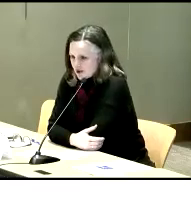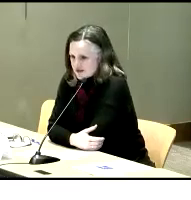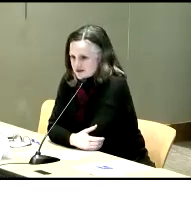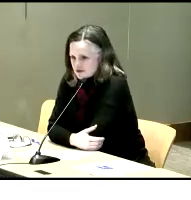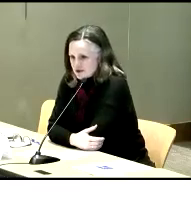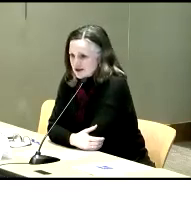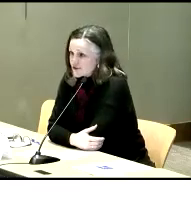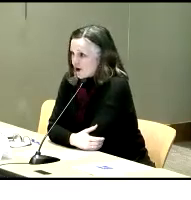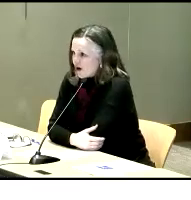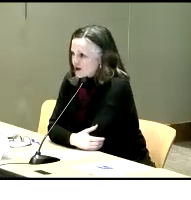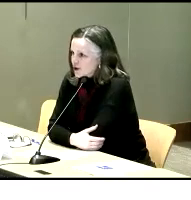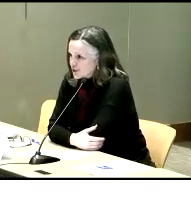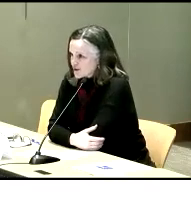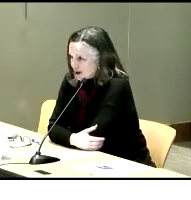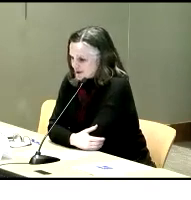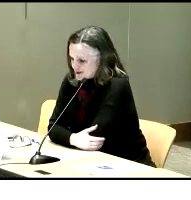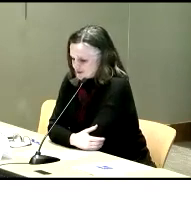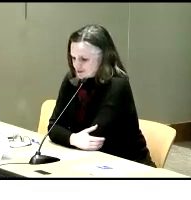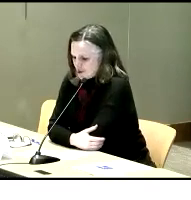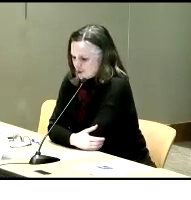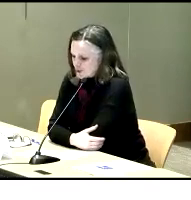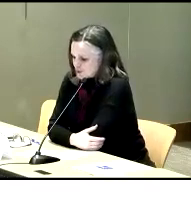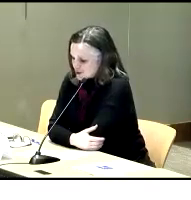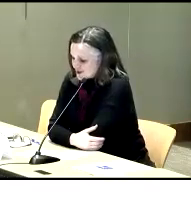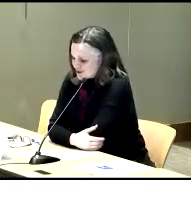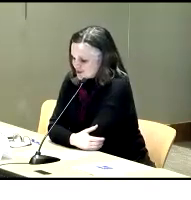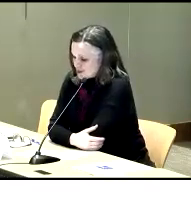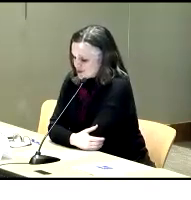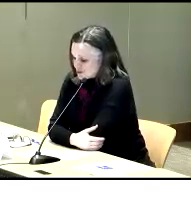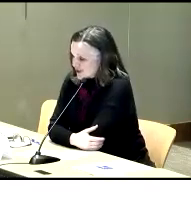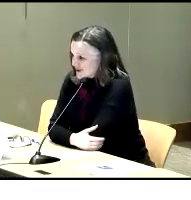I was really saw close up what was working, what wasn't working,